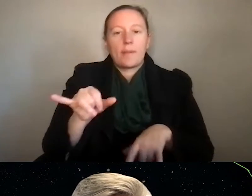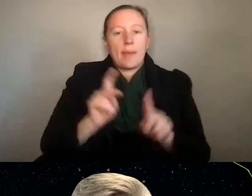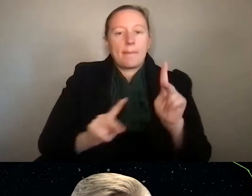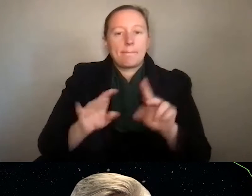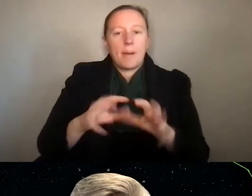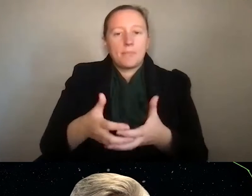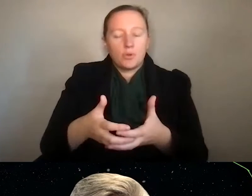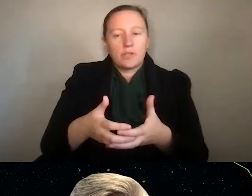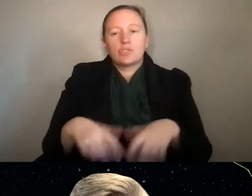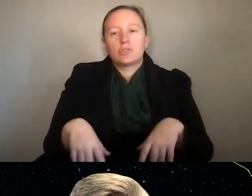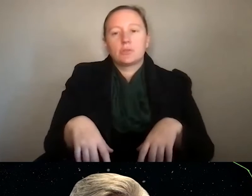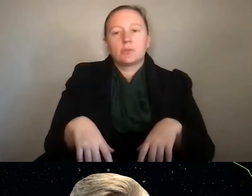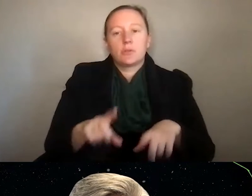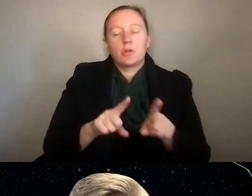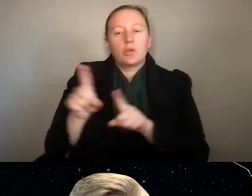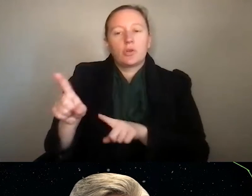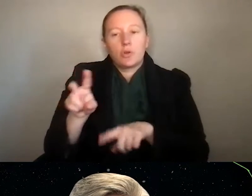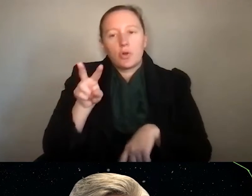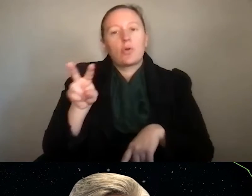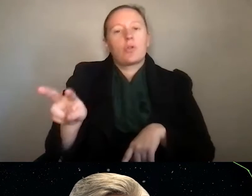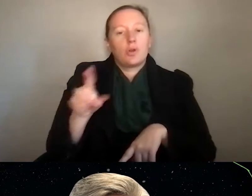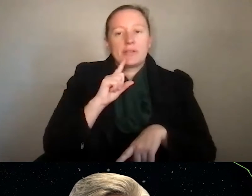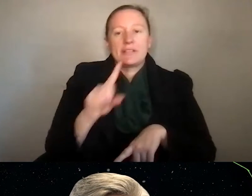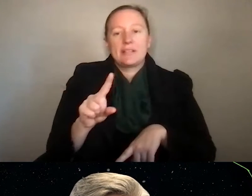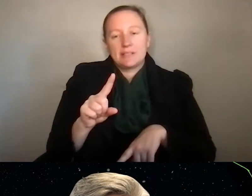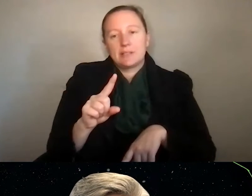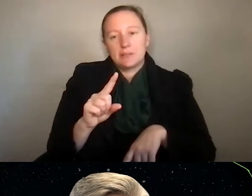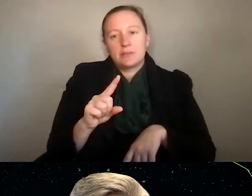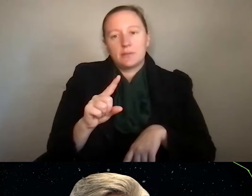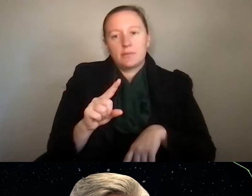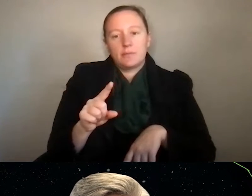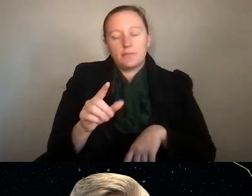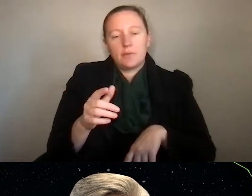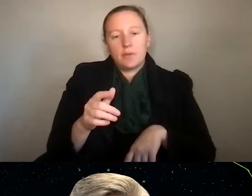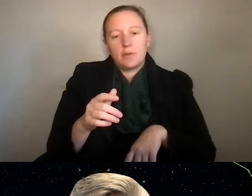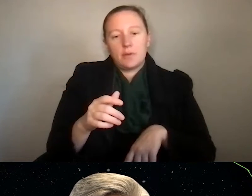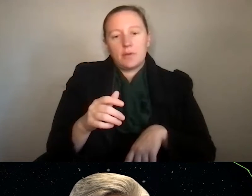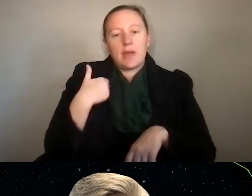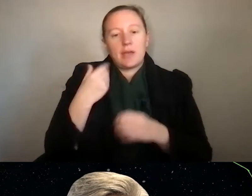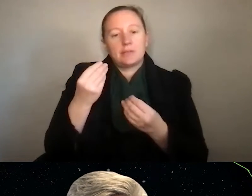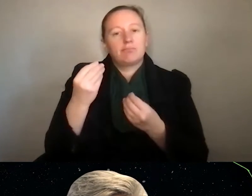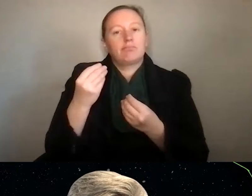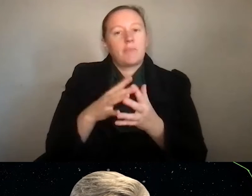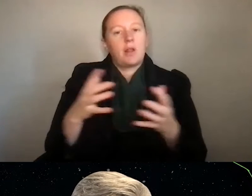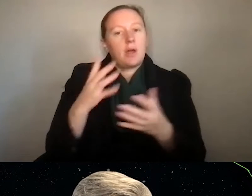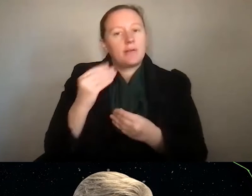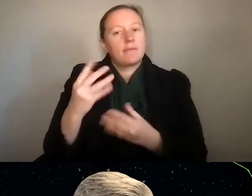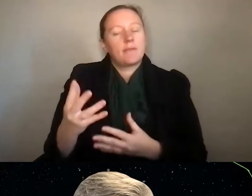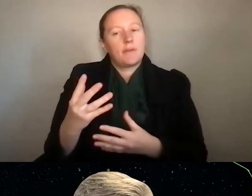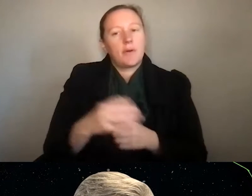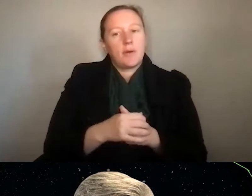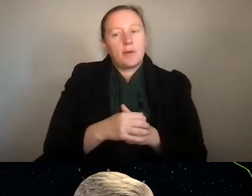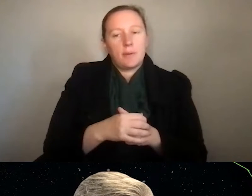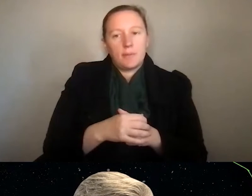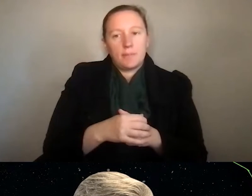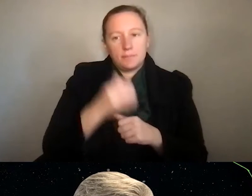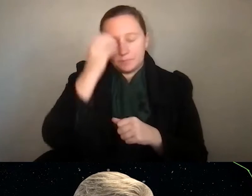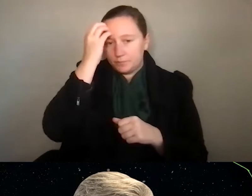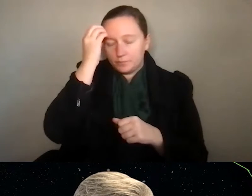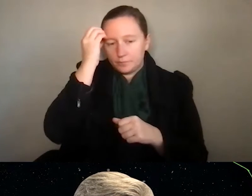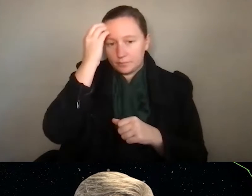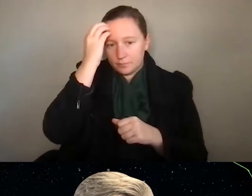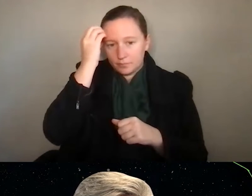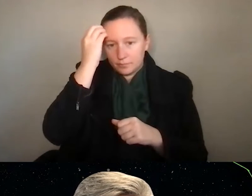Go and look having a lot of informational stations.